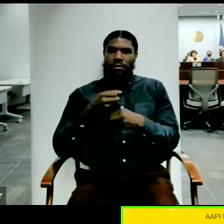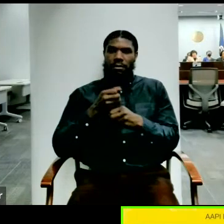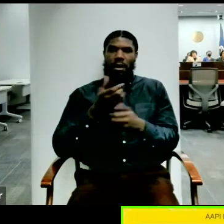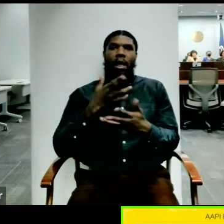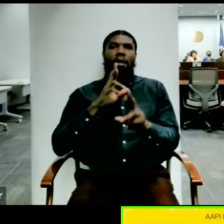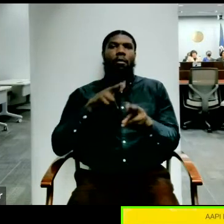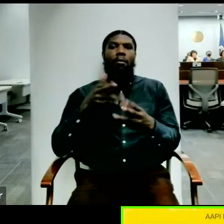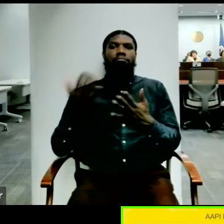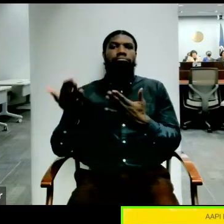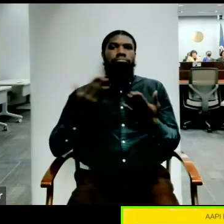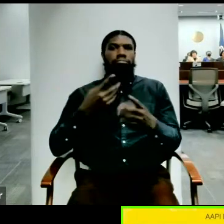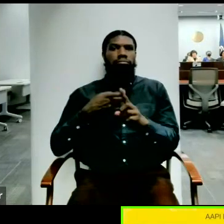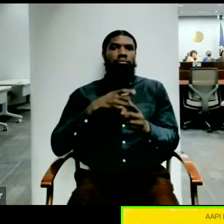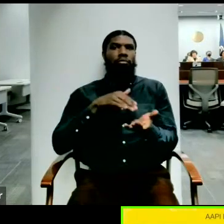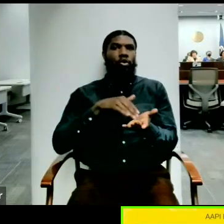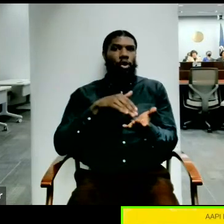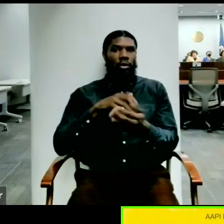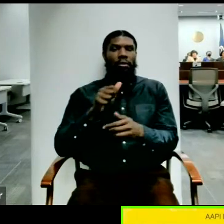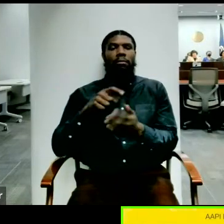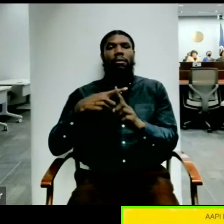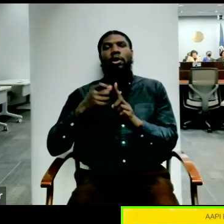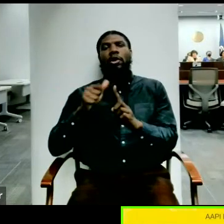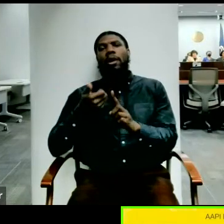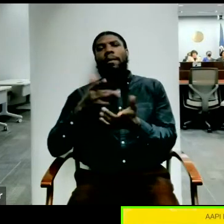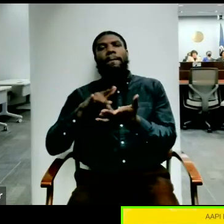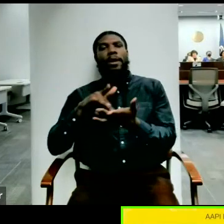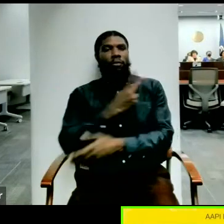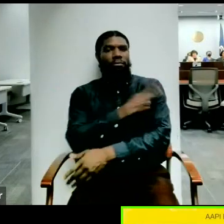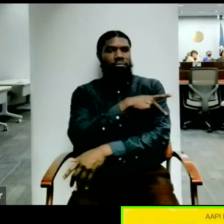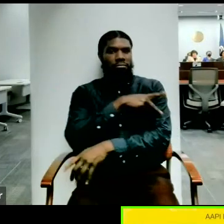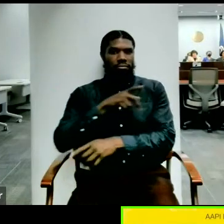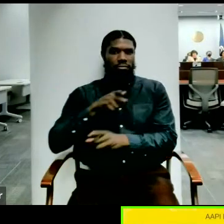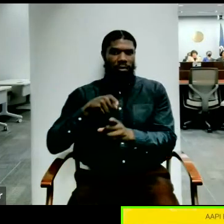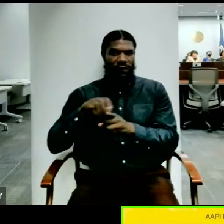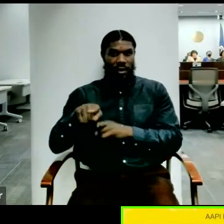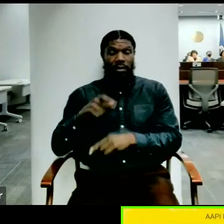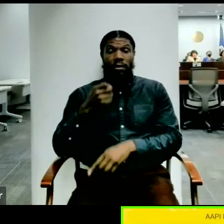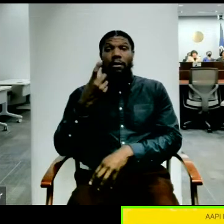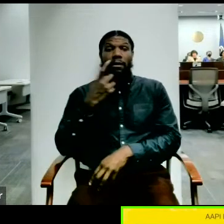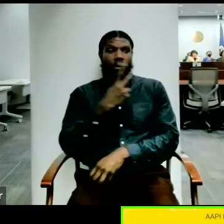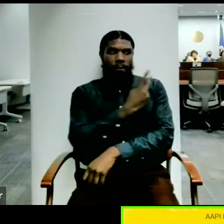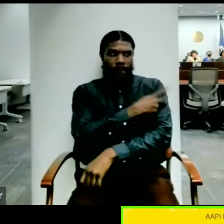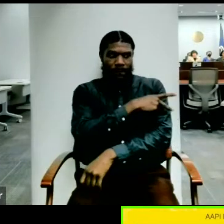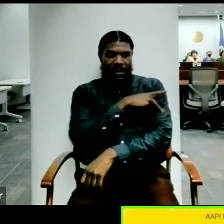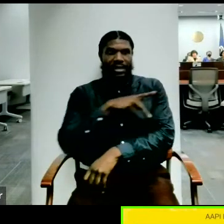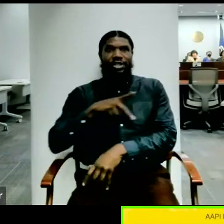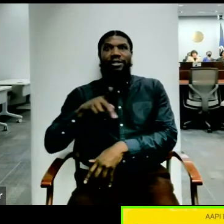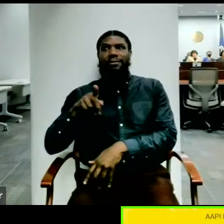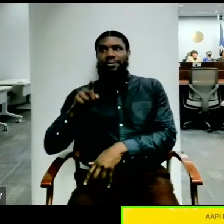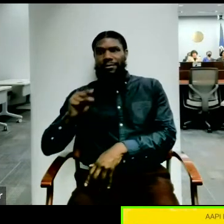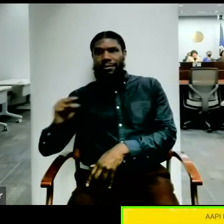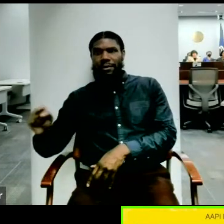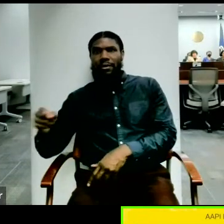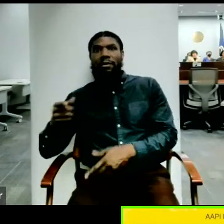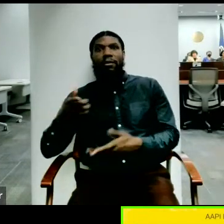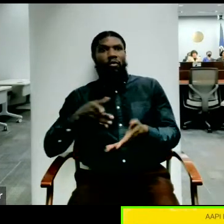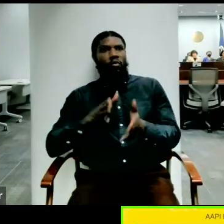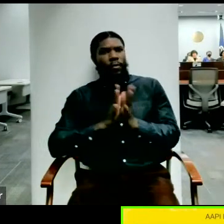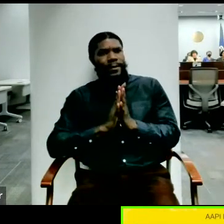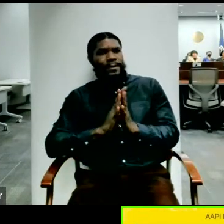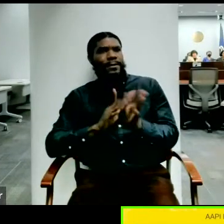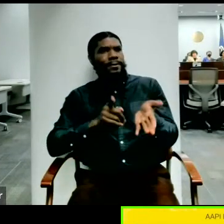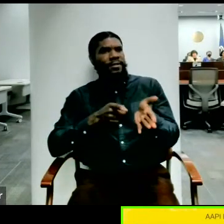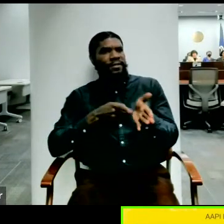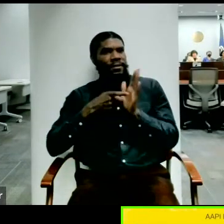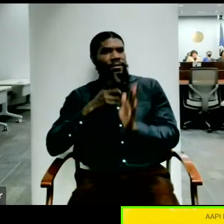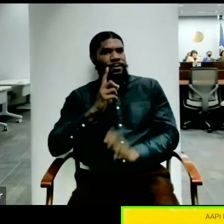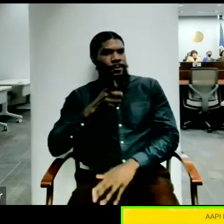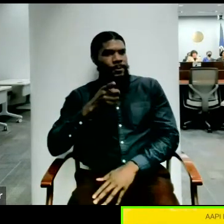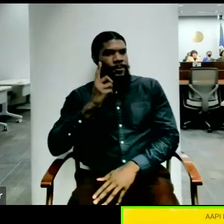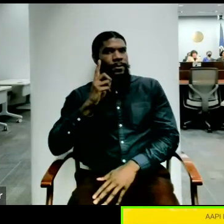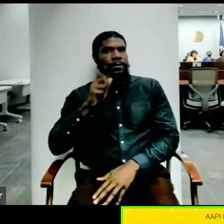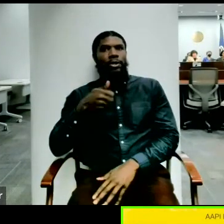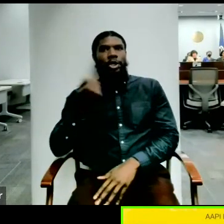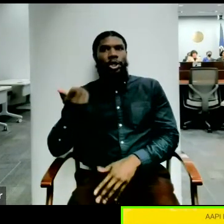and other medical personnel. Patients have either requested, demanded other medical personnel